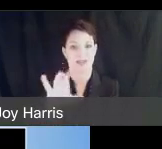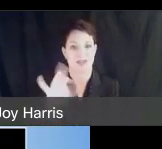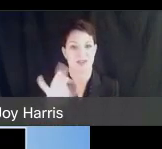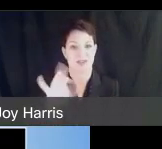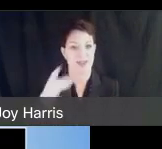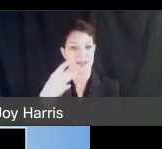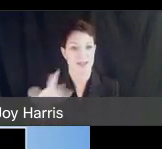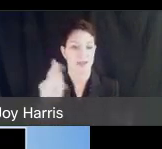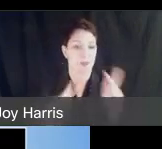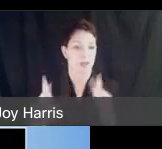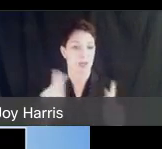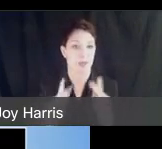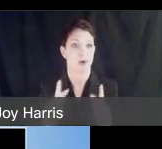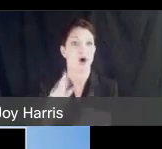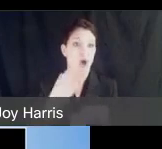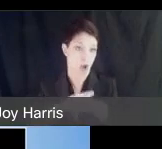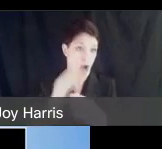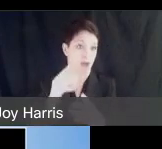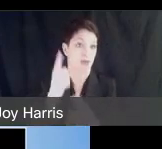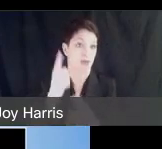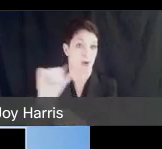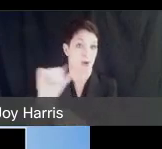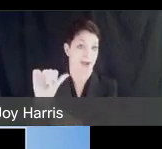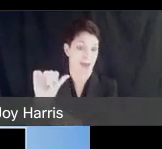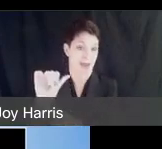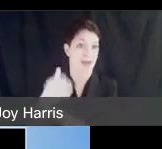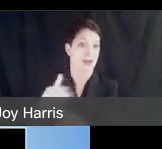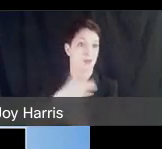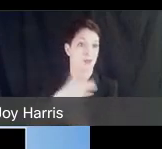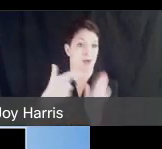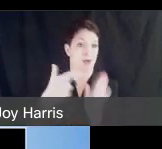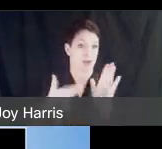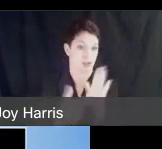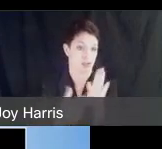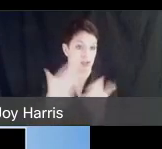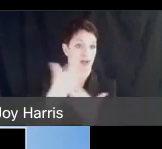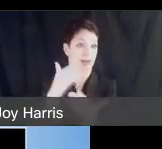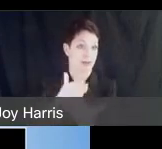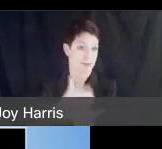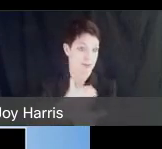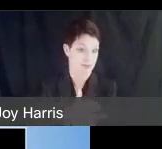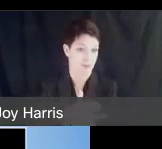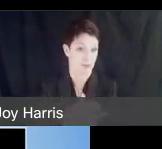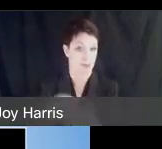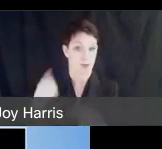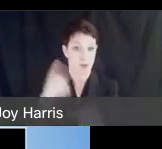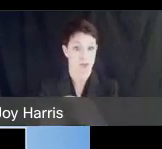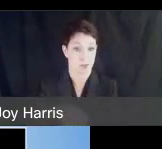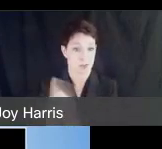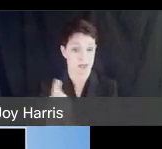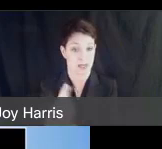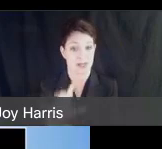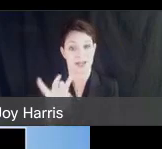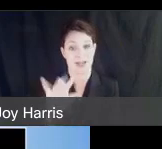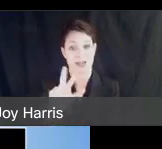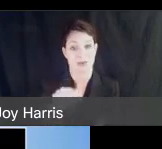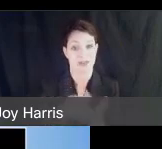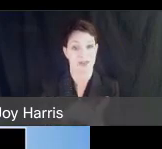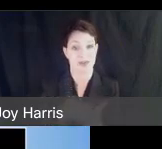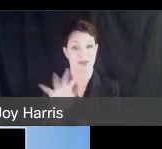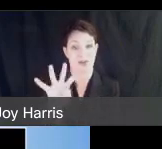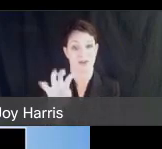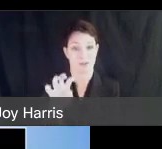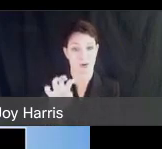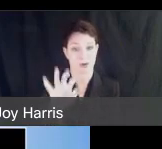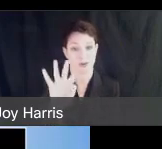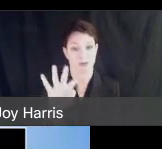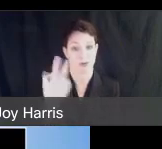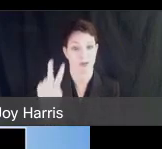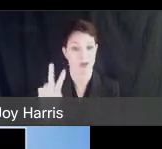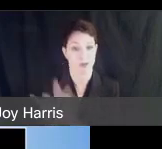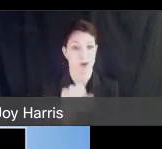remaining on our 1A pre-registration list. To date, we've sent 83,442 appointment notifications.